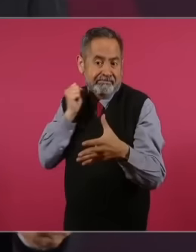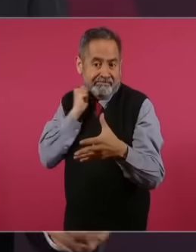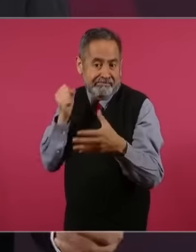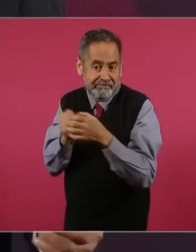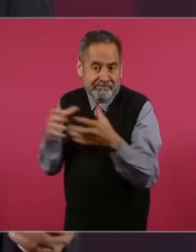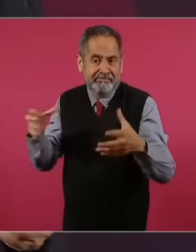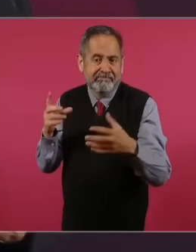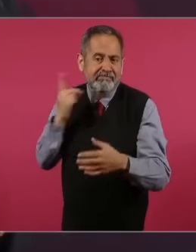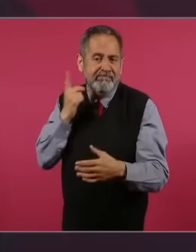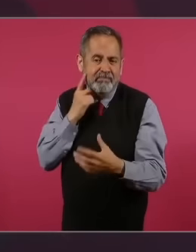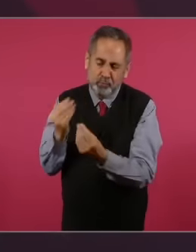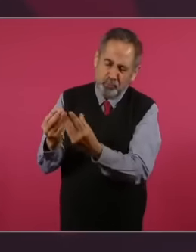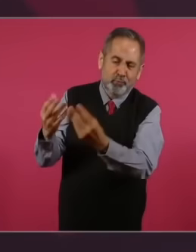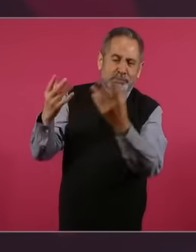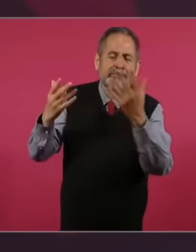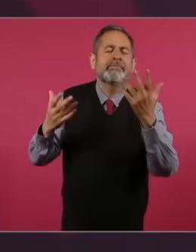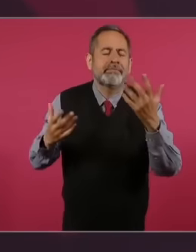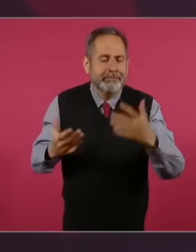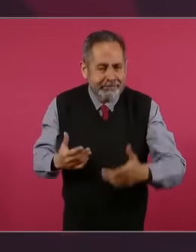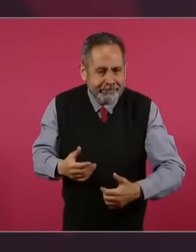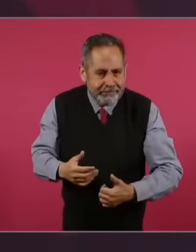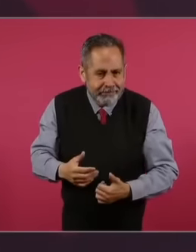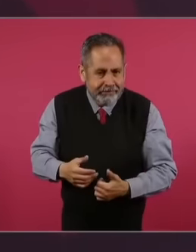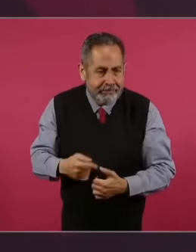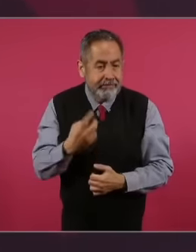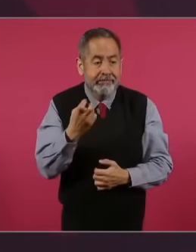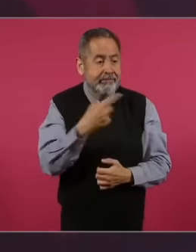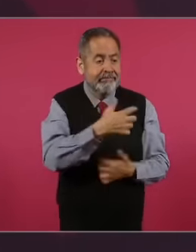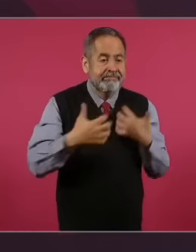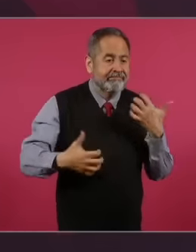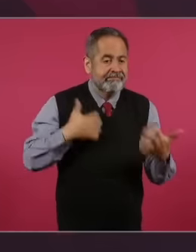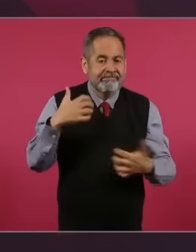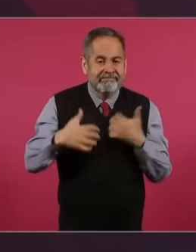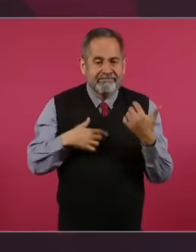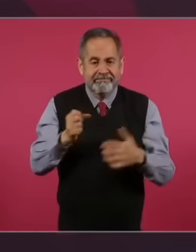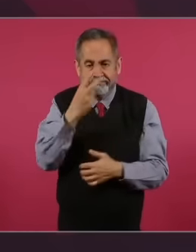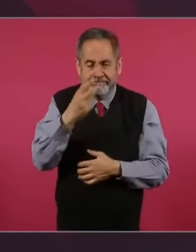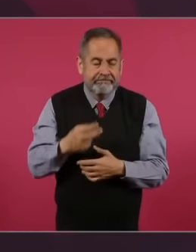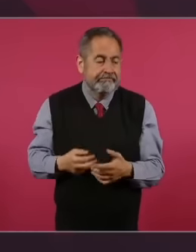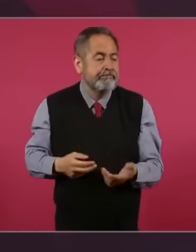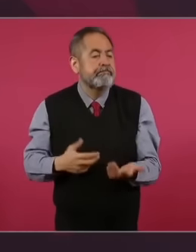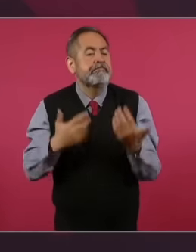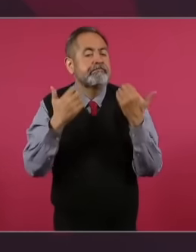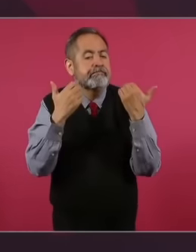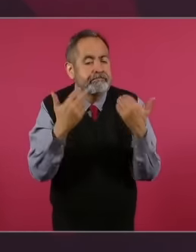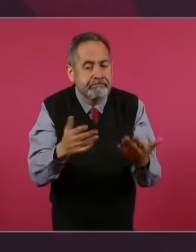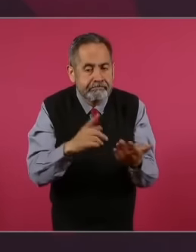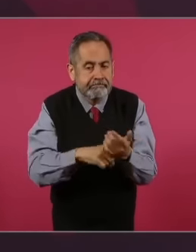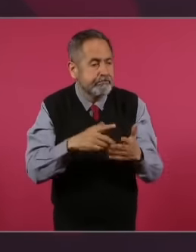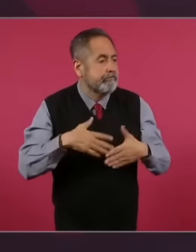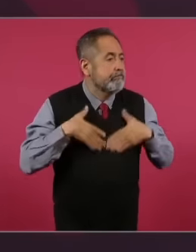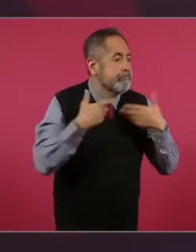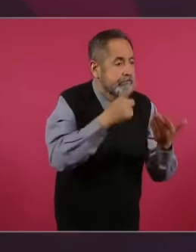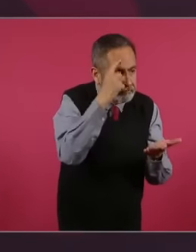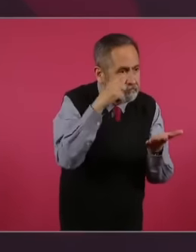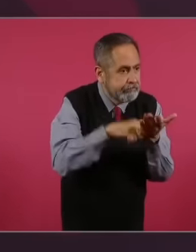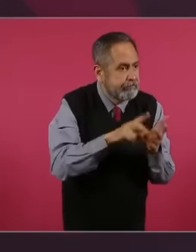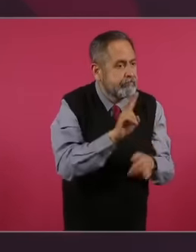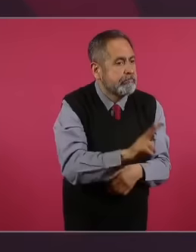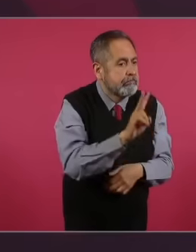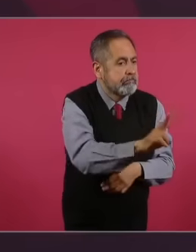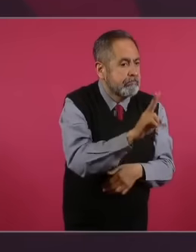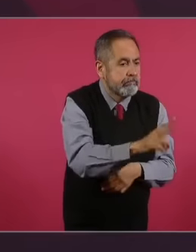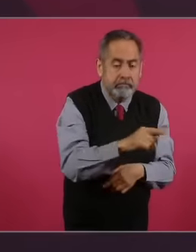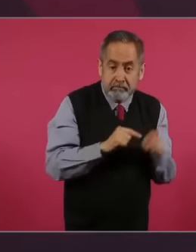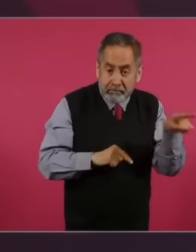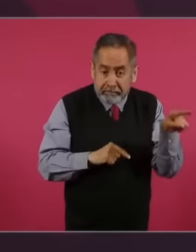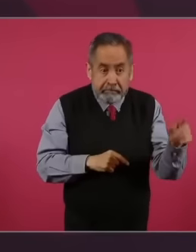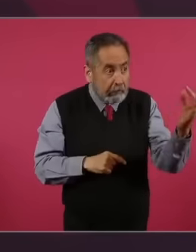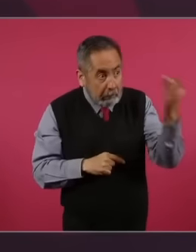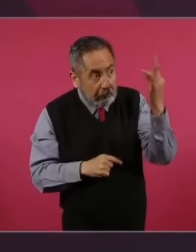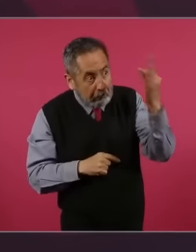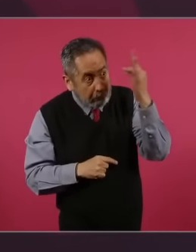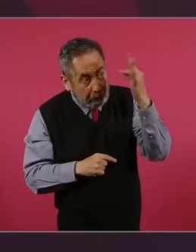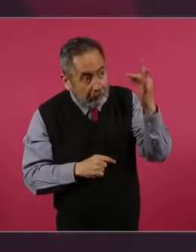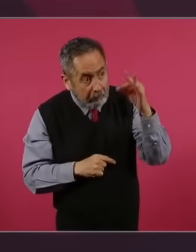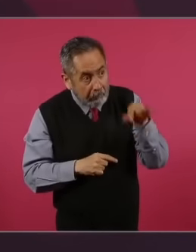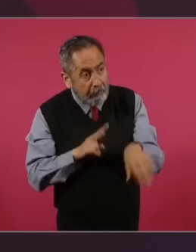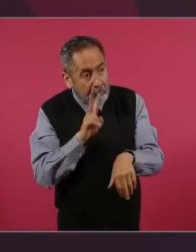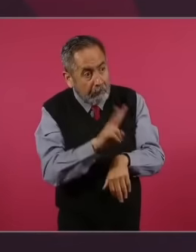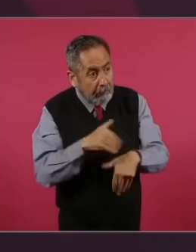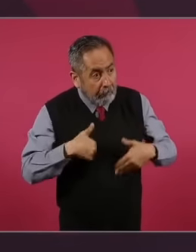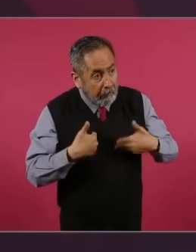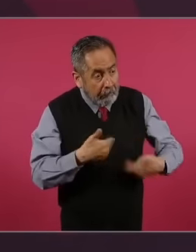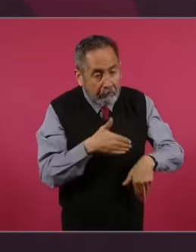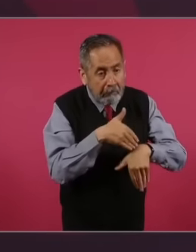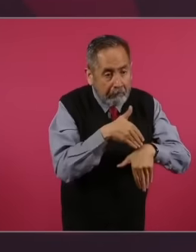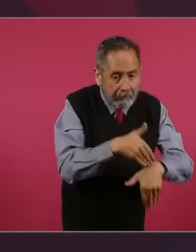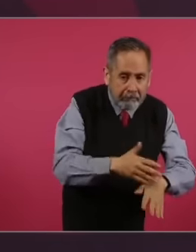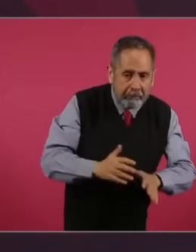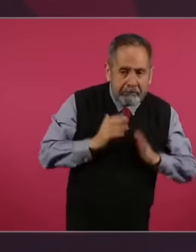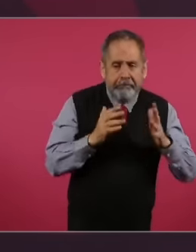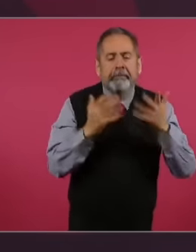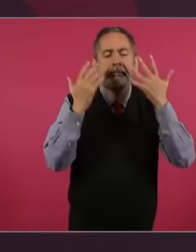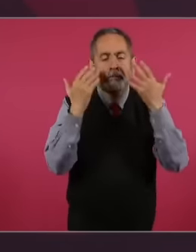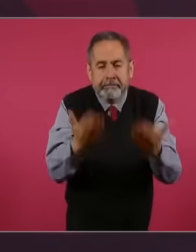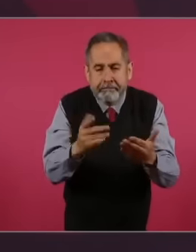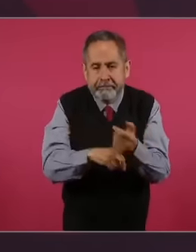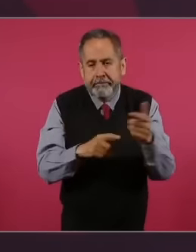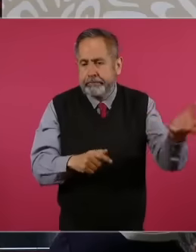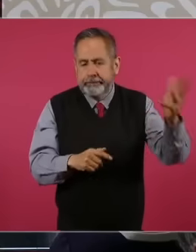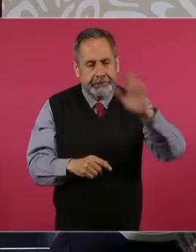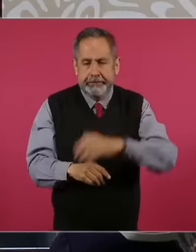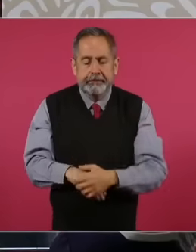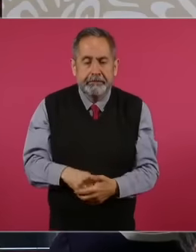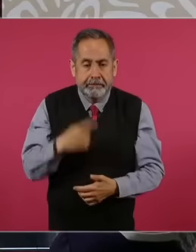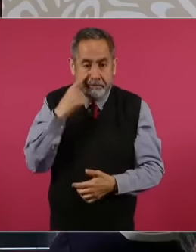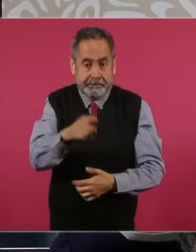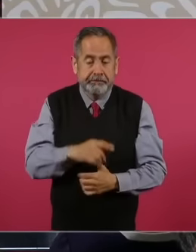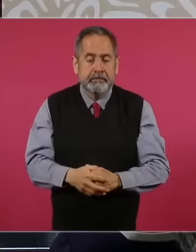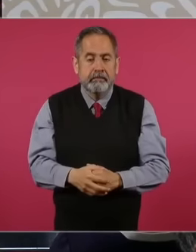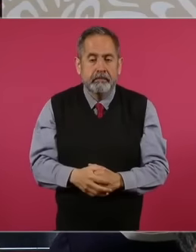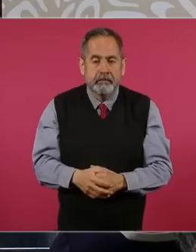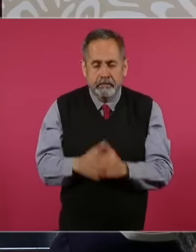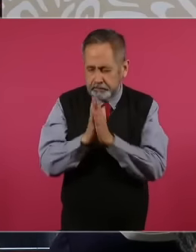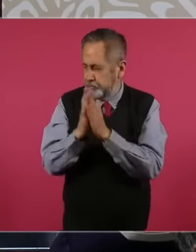anger, why did they pay attention to those people? Put this one as a favor, that